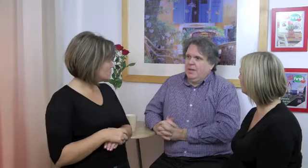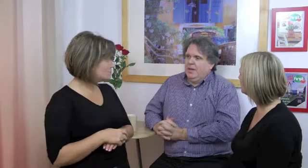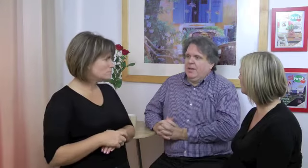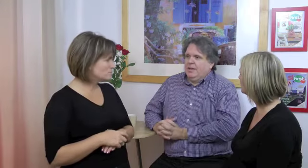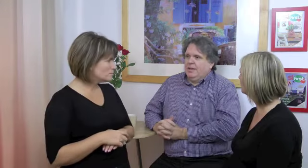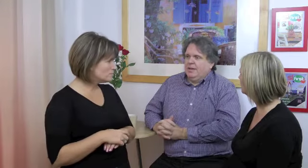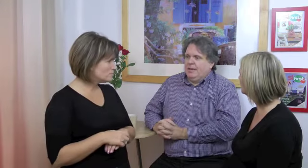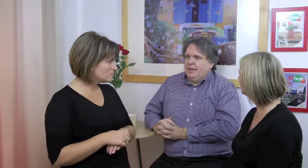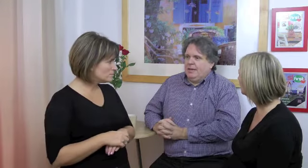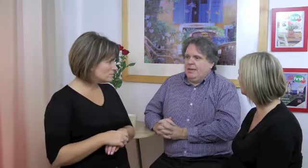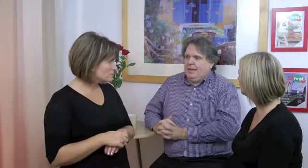what was his story?